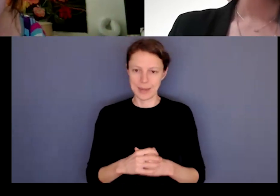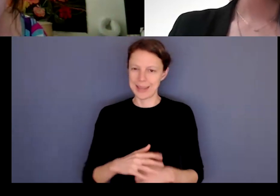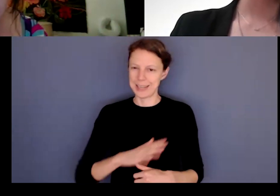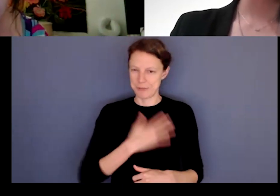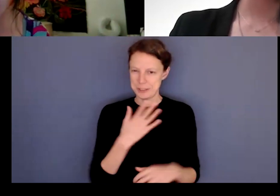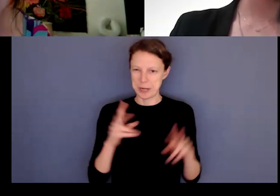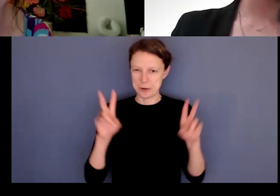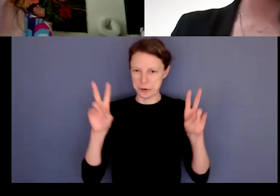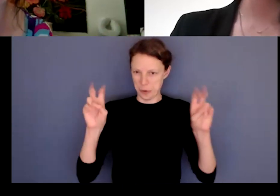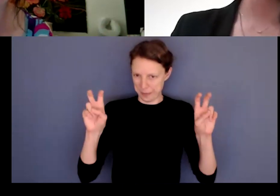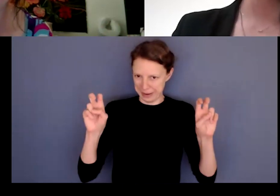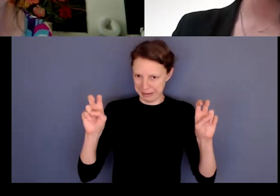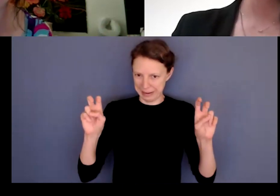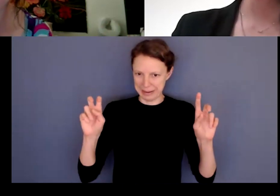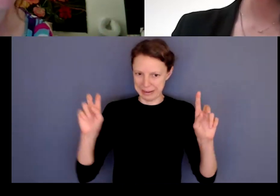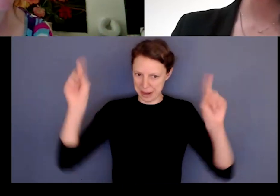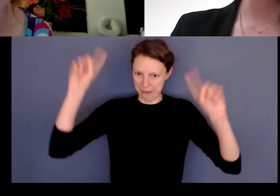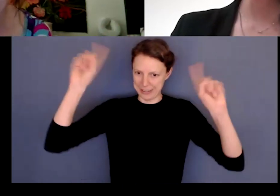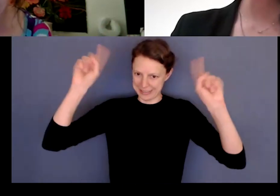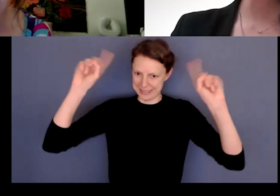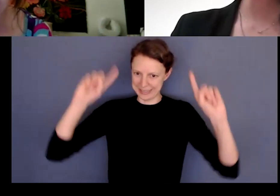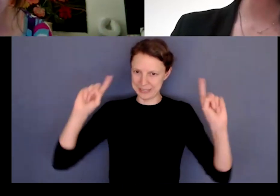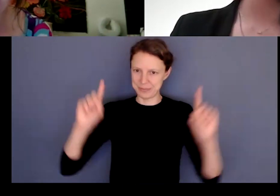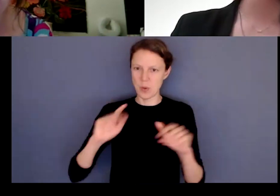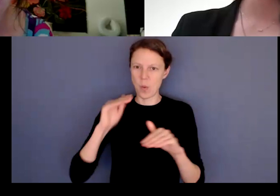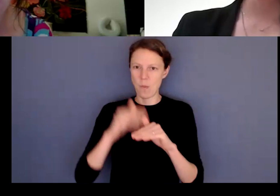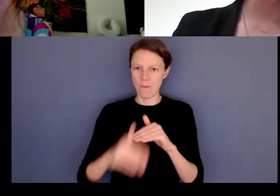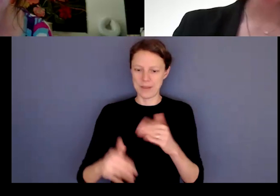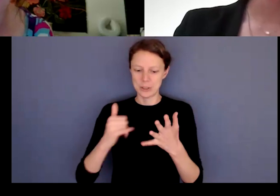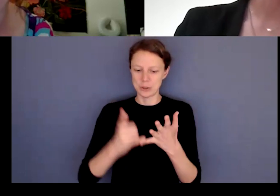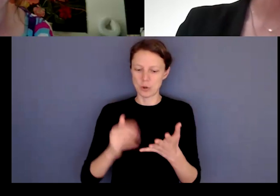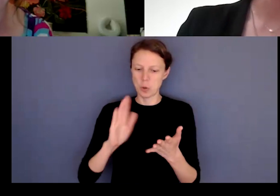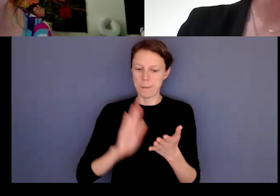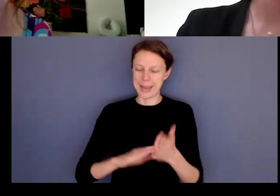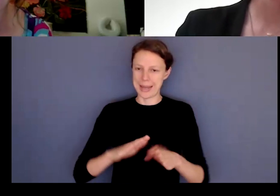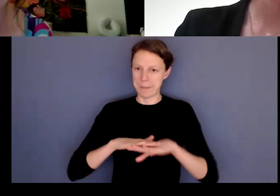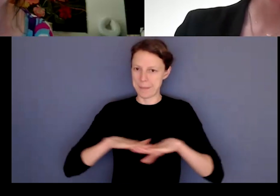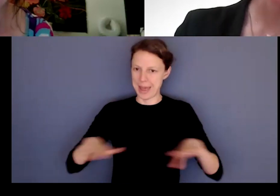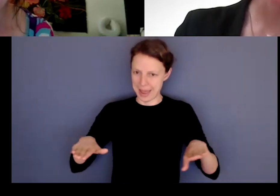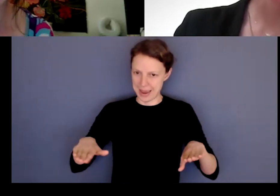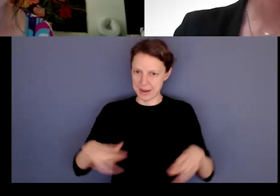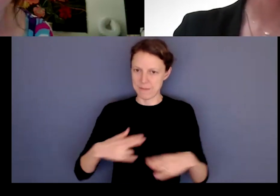because it's obviously a popular question, and it's an interesting topical area at the moment around the social media